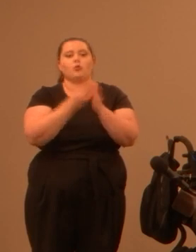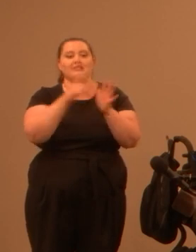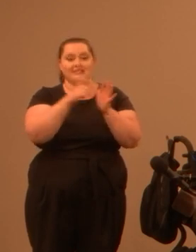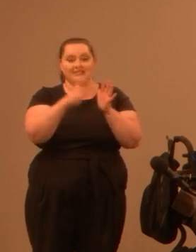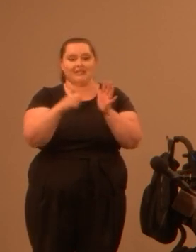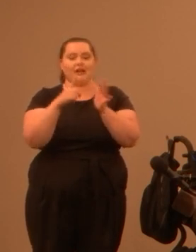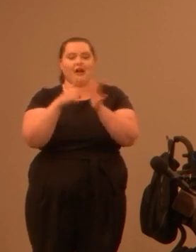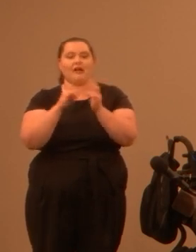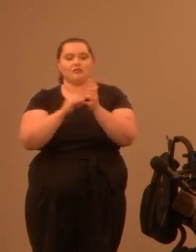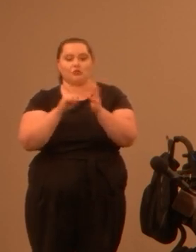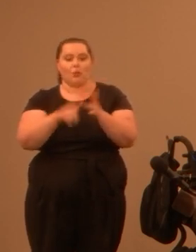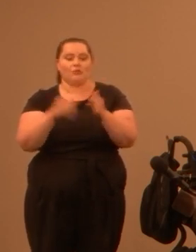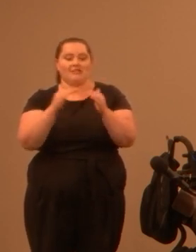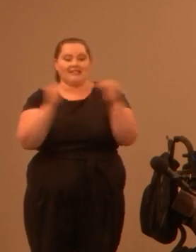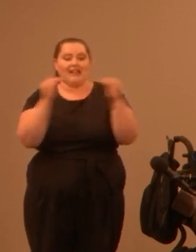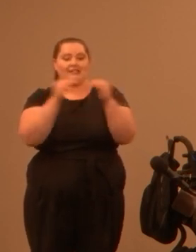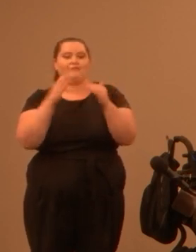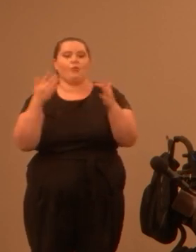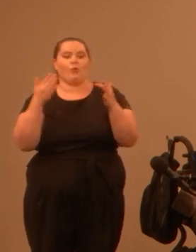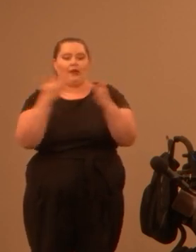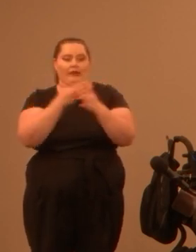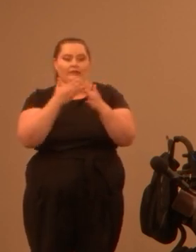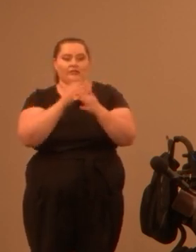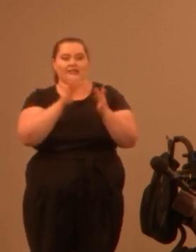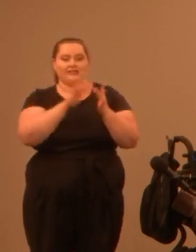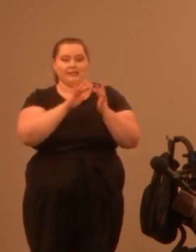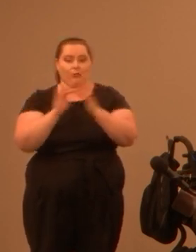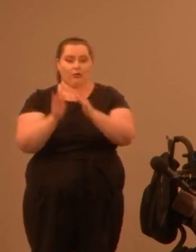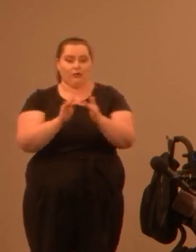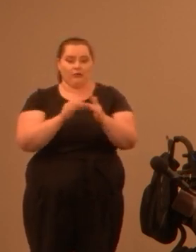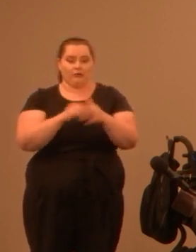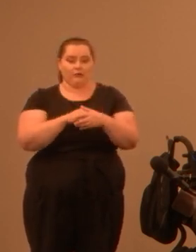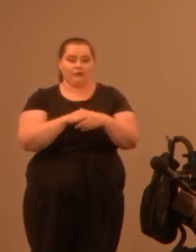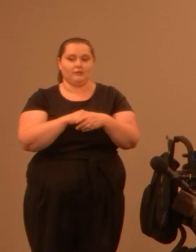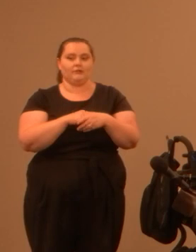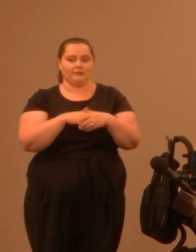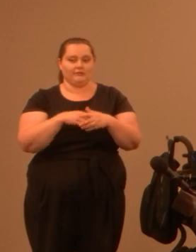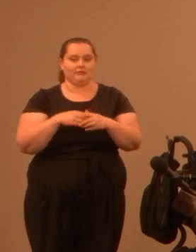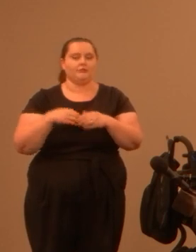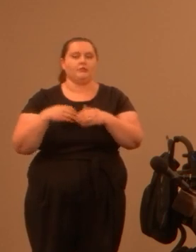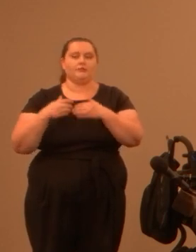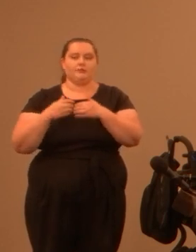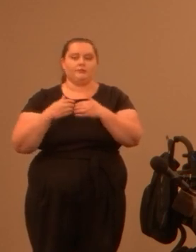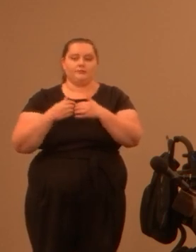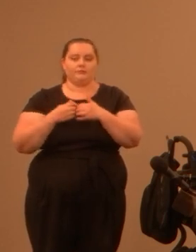and accessibility. Her legacy is one of collaboration and inclusivity, making her